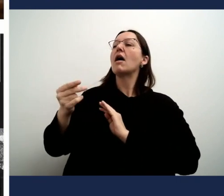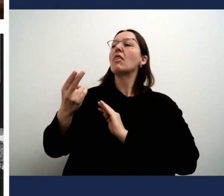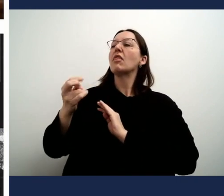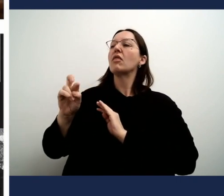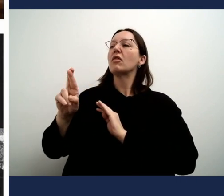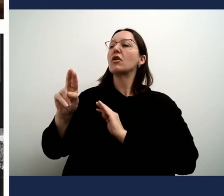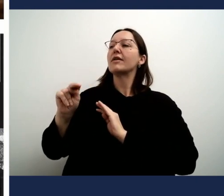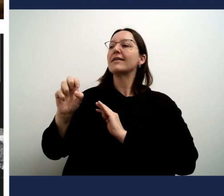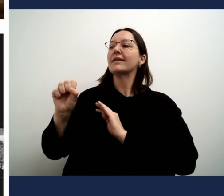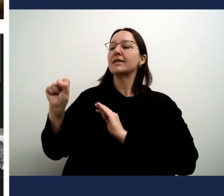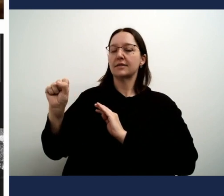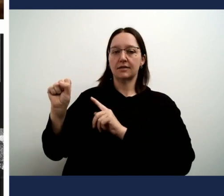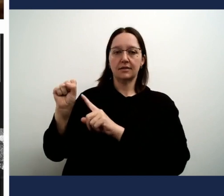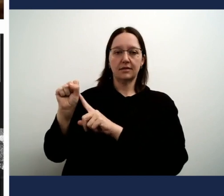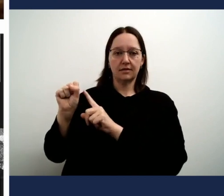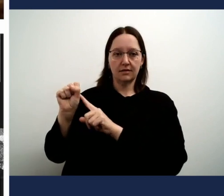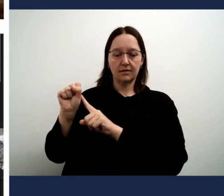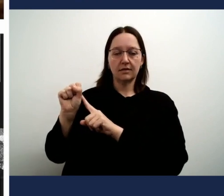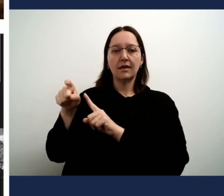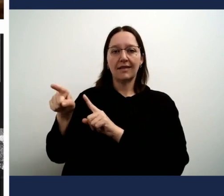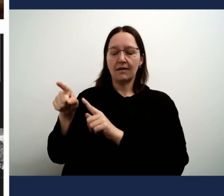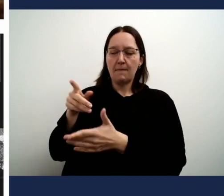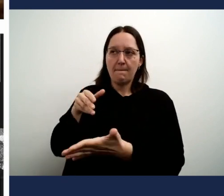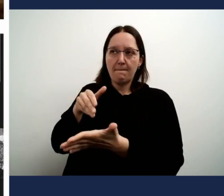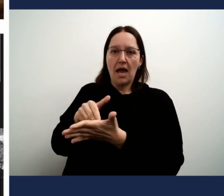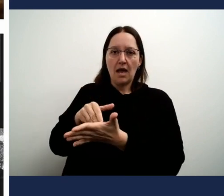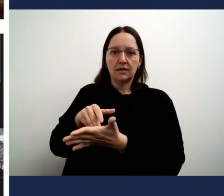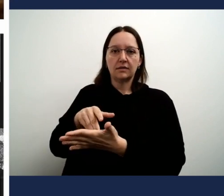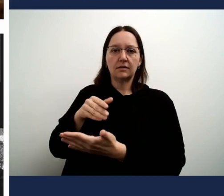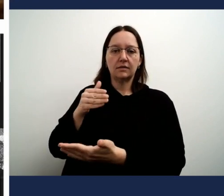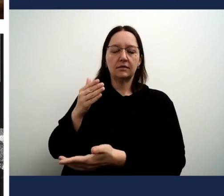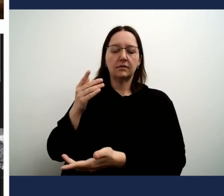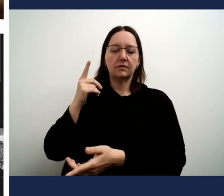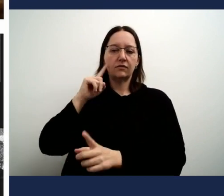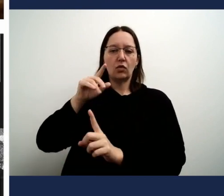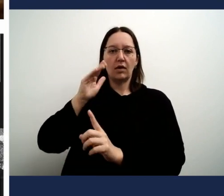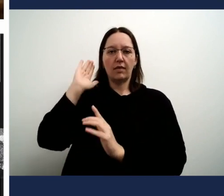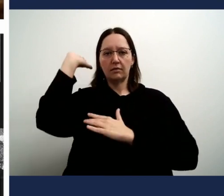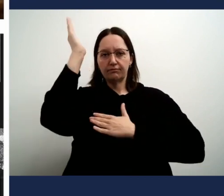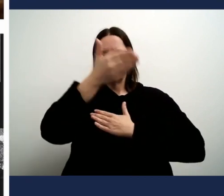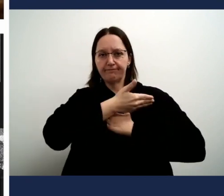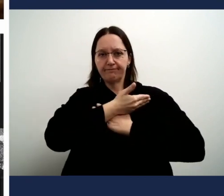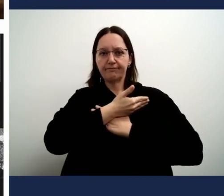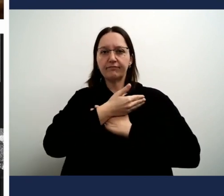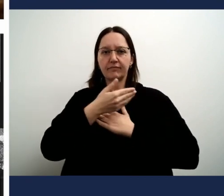decades, feeding into tropes. Another group